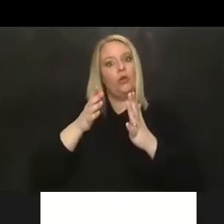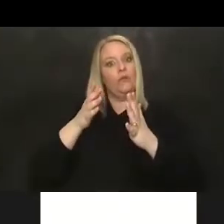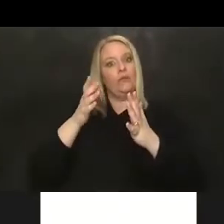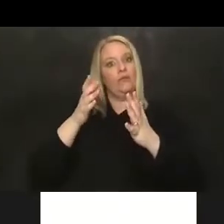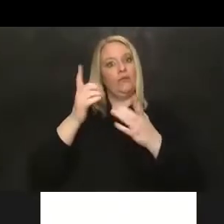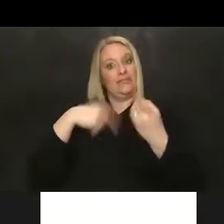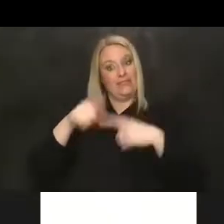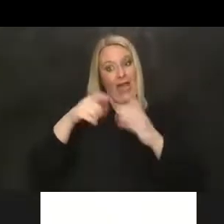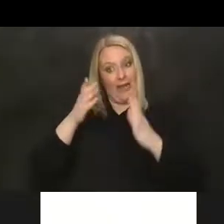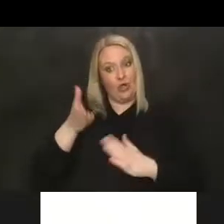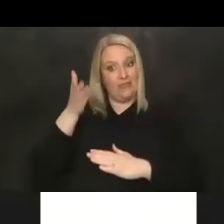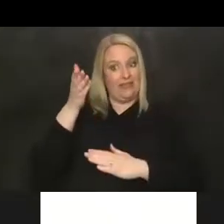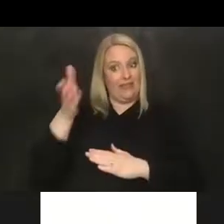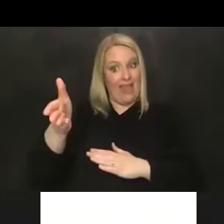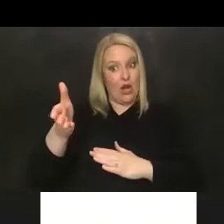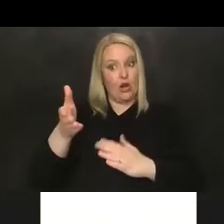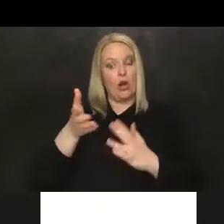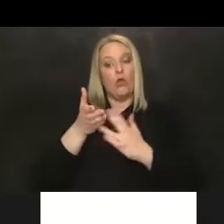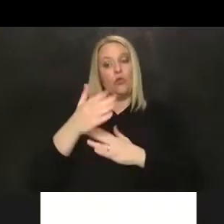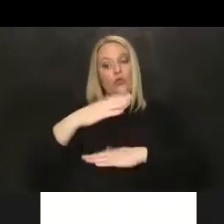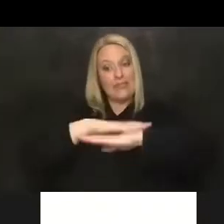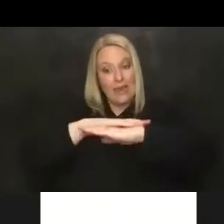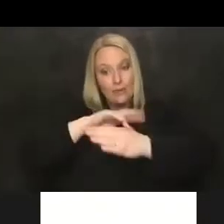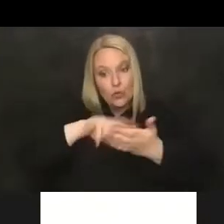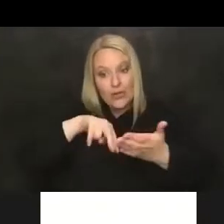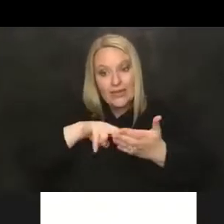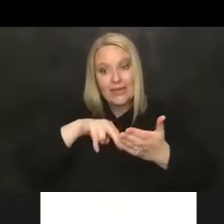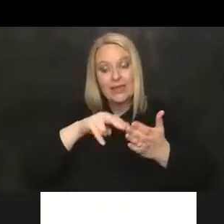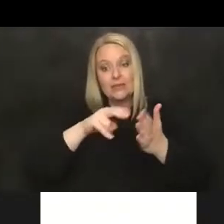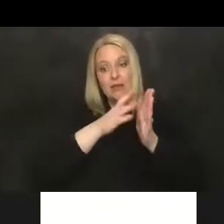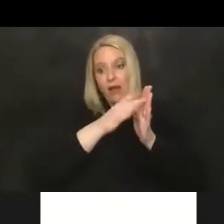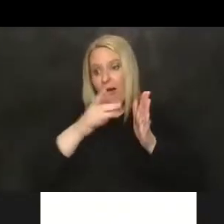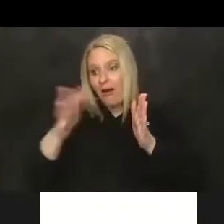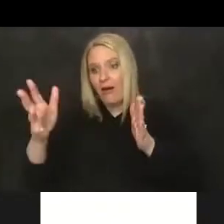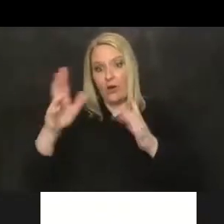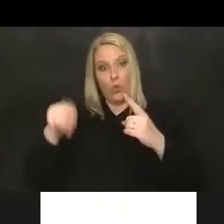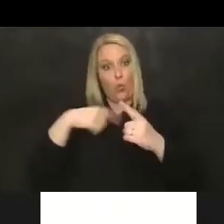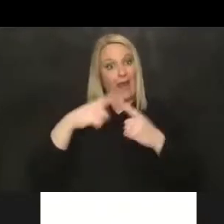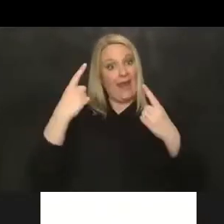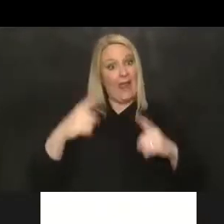through table readings, through the beginning, and when we were able to have that, we had such a